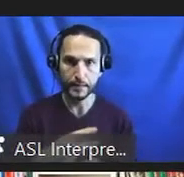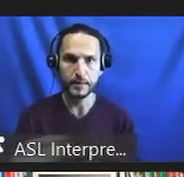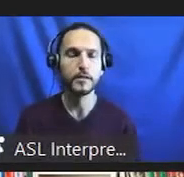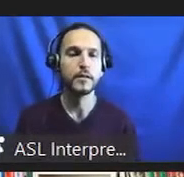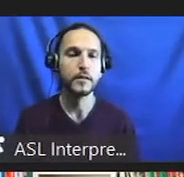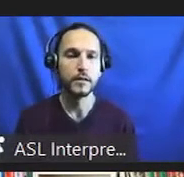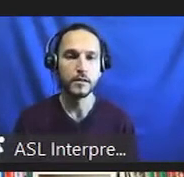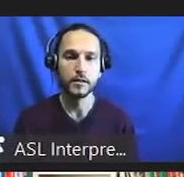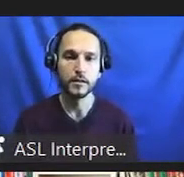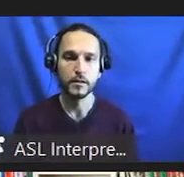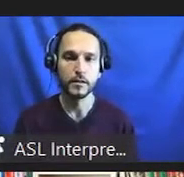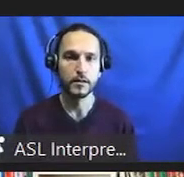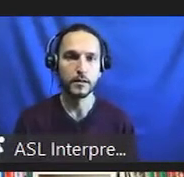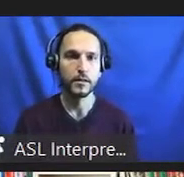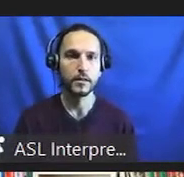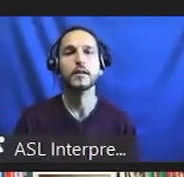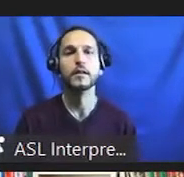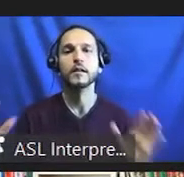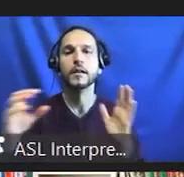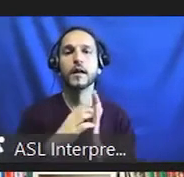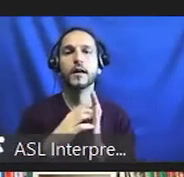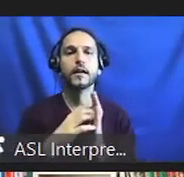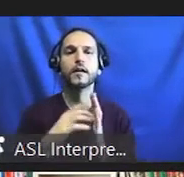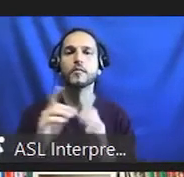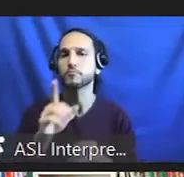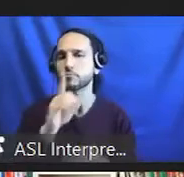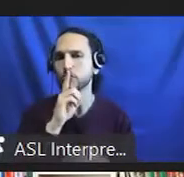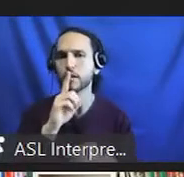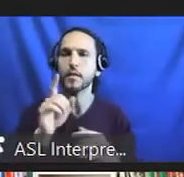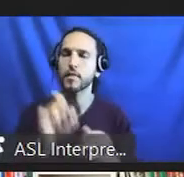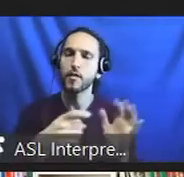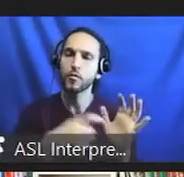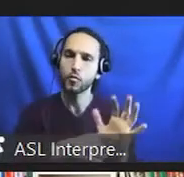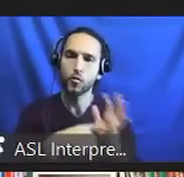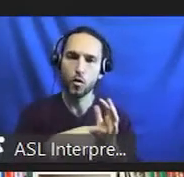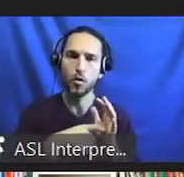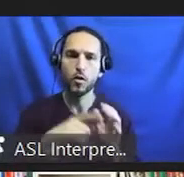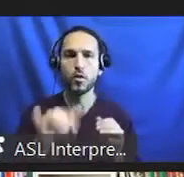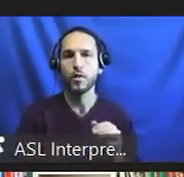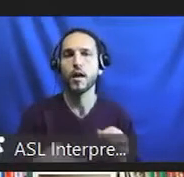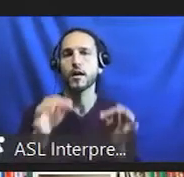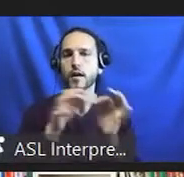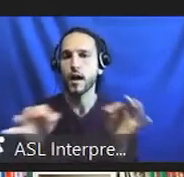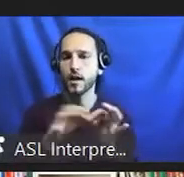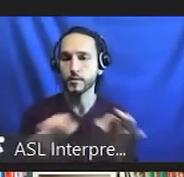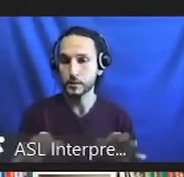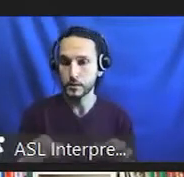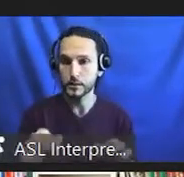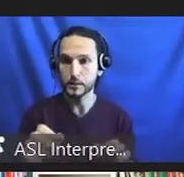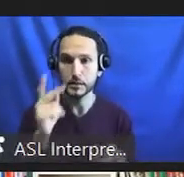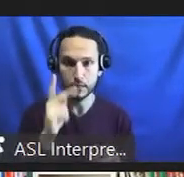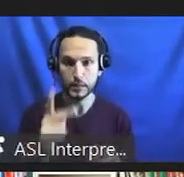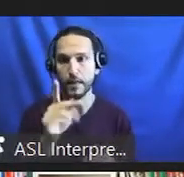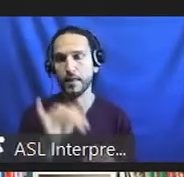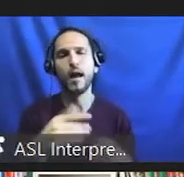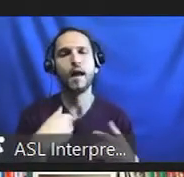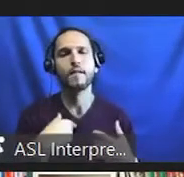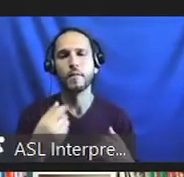Nothing in the text of the ADA specifically requires the use of closed captioning. You just saw that that's just one of many--